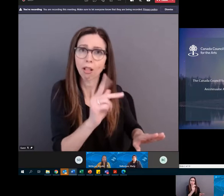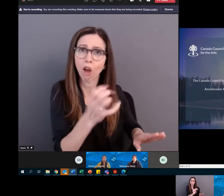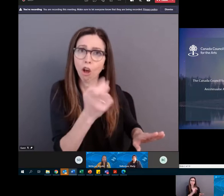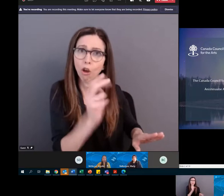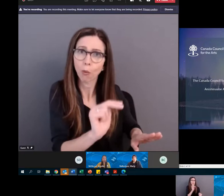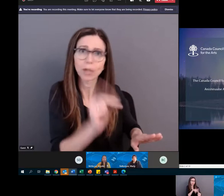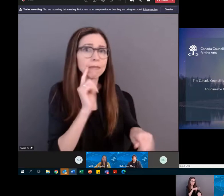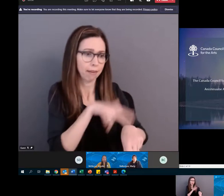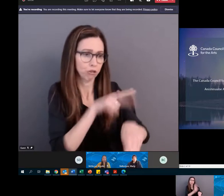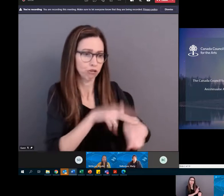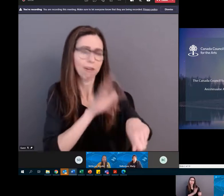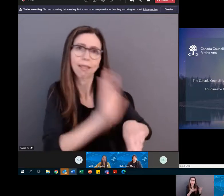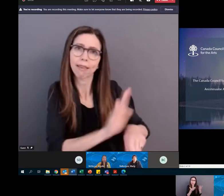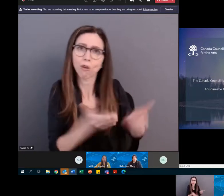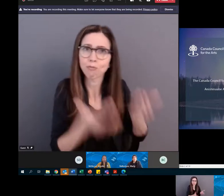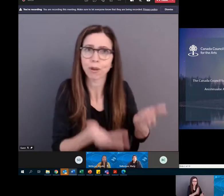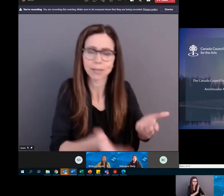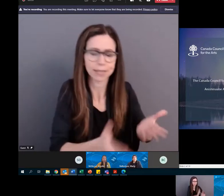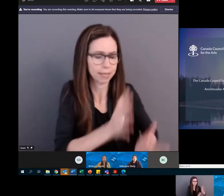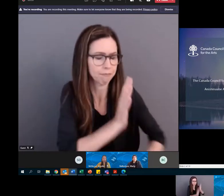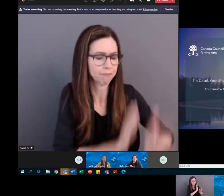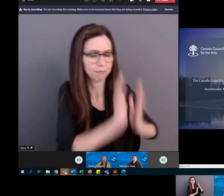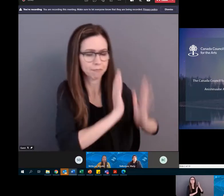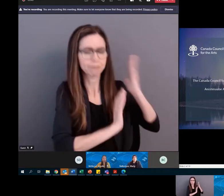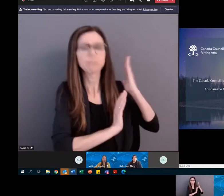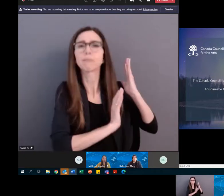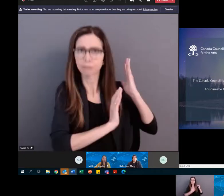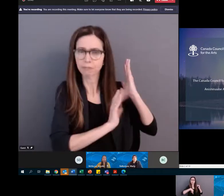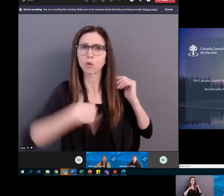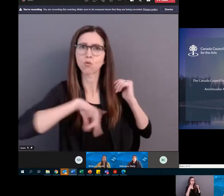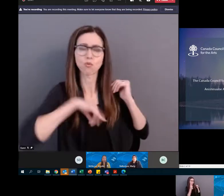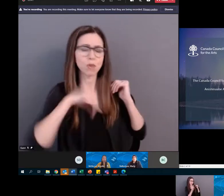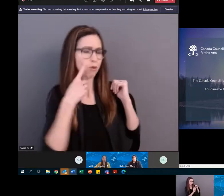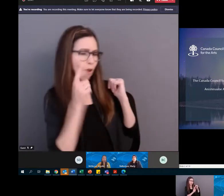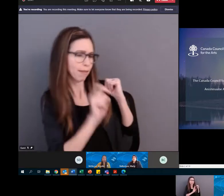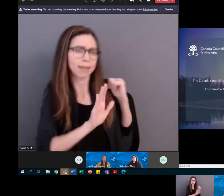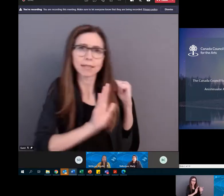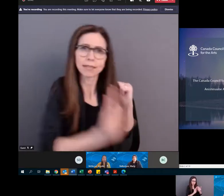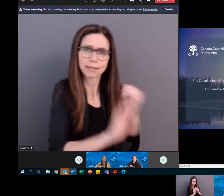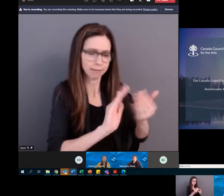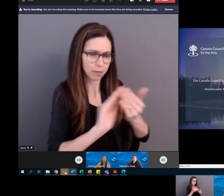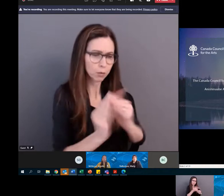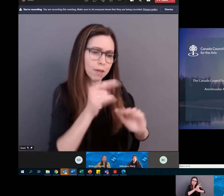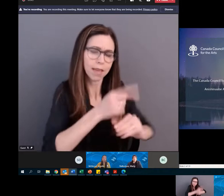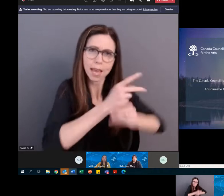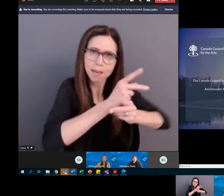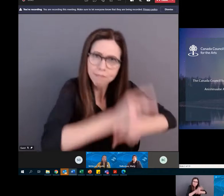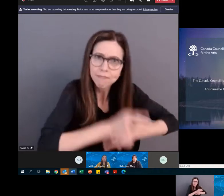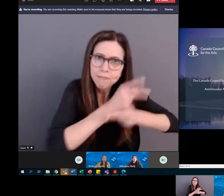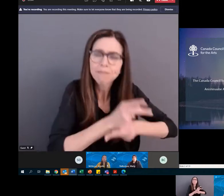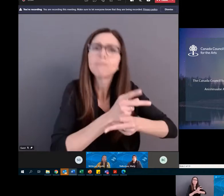immemorial. The Council recognizes the Algonquins as the customary keepers